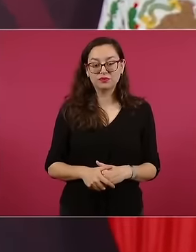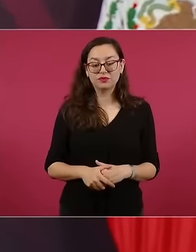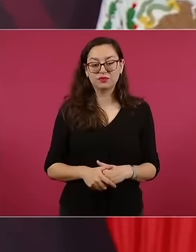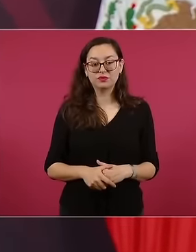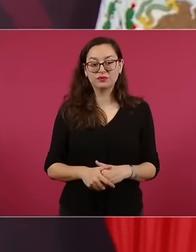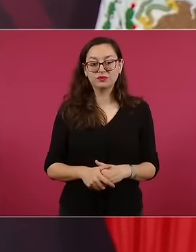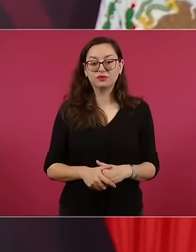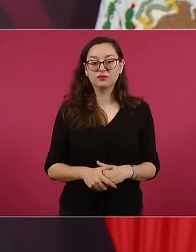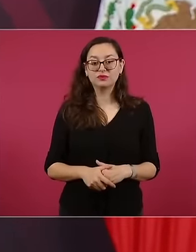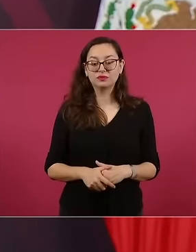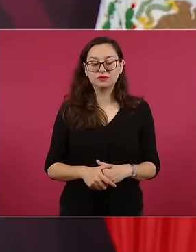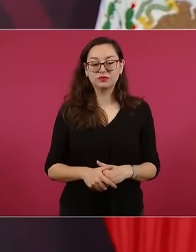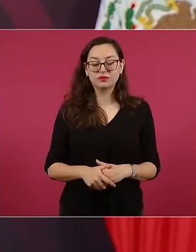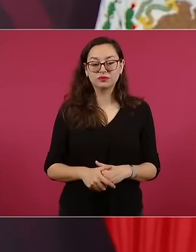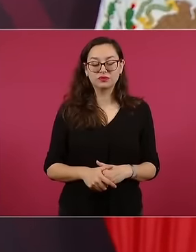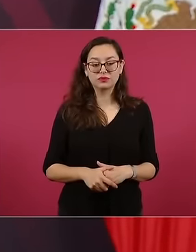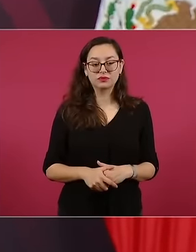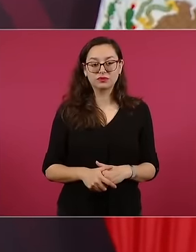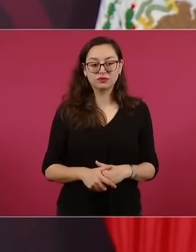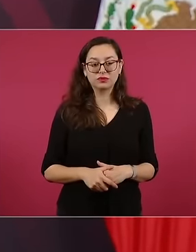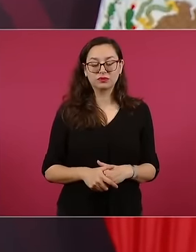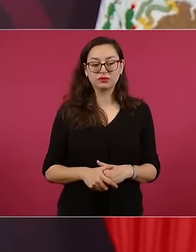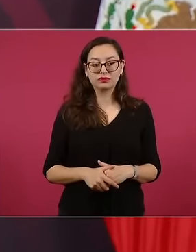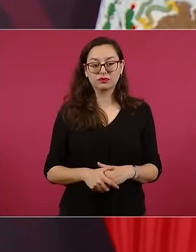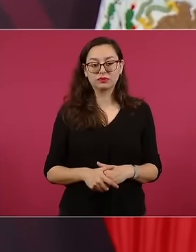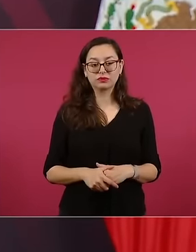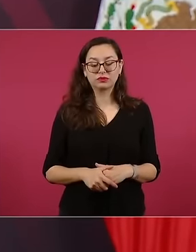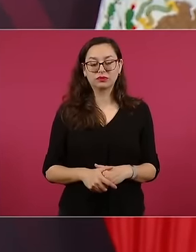eh